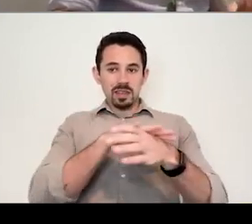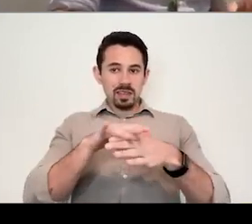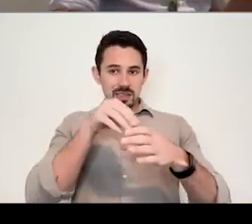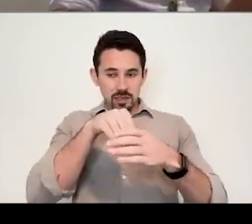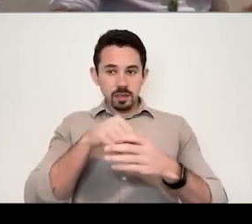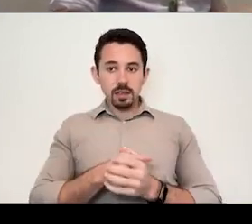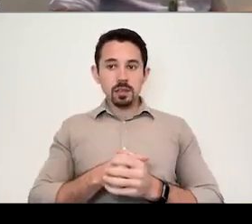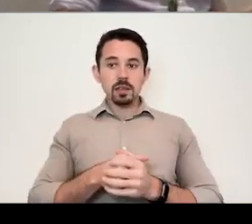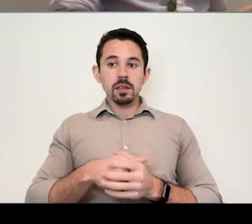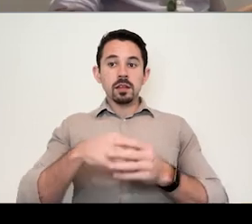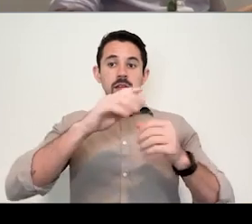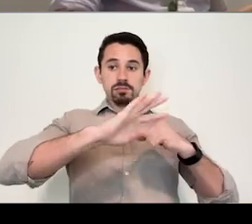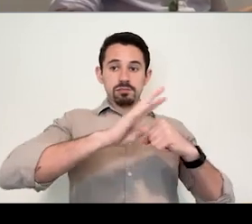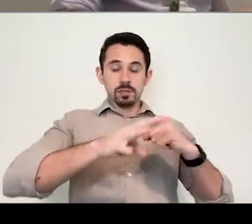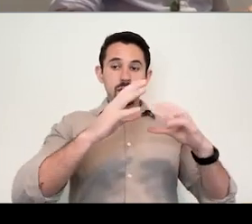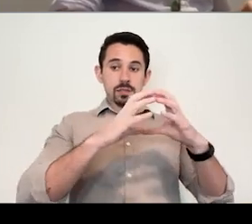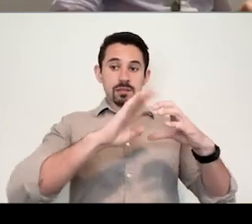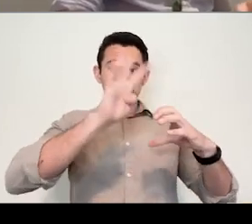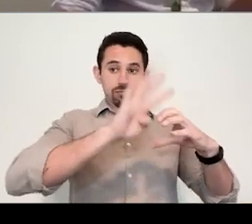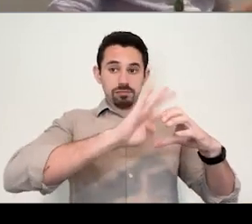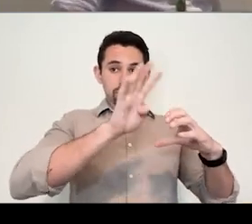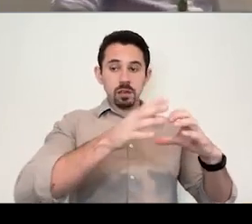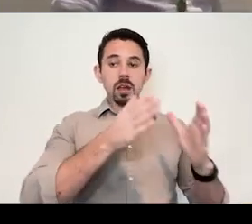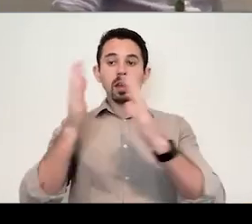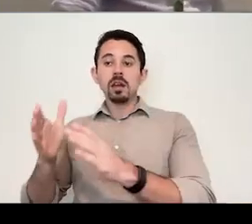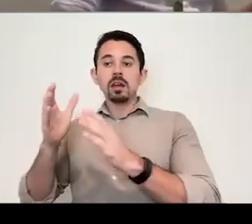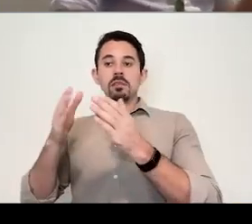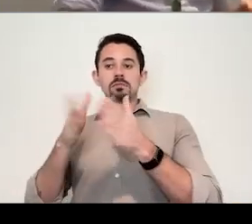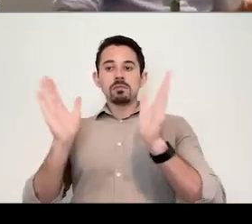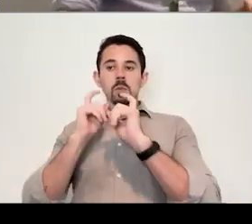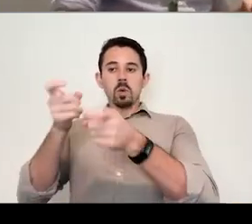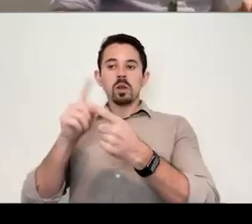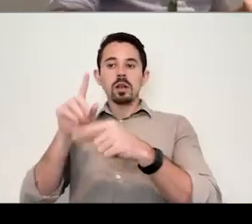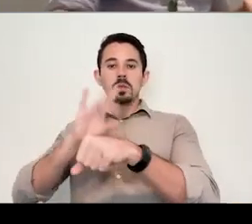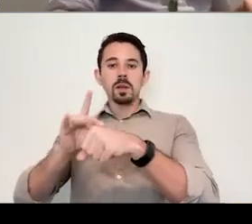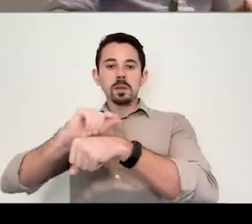contribute to biofilm structural integrity and protection from antibiotics and host immunity,